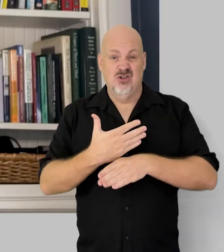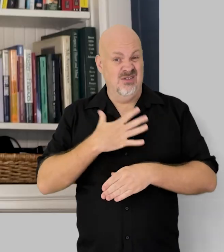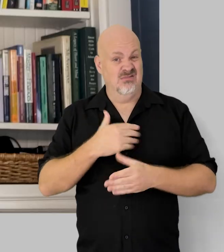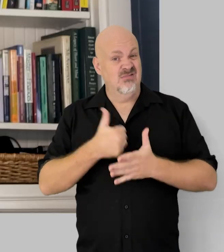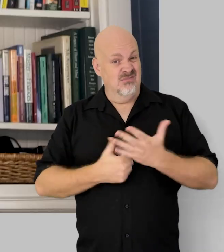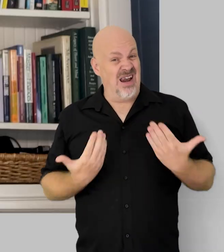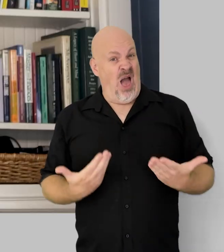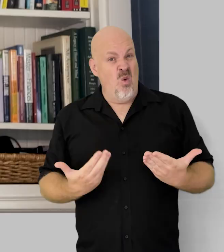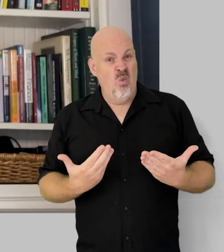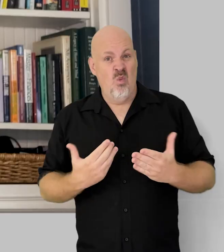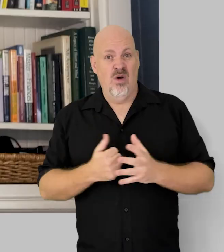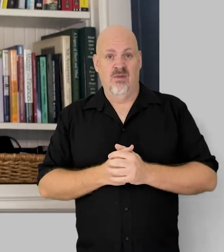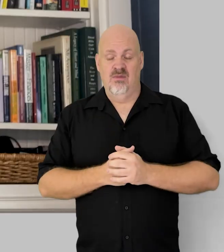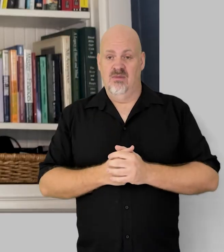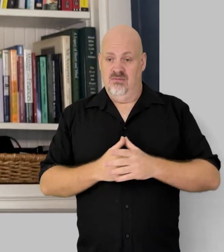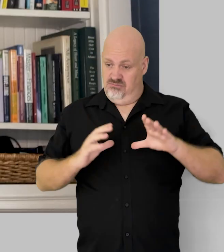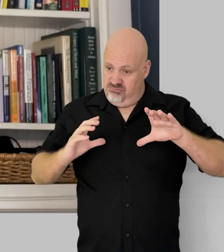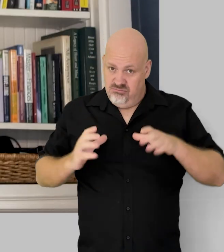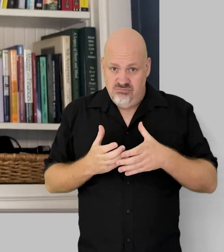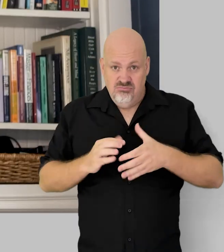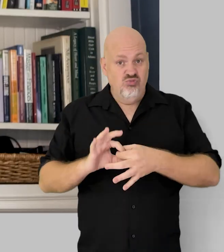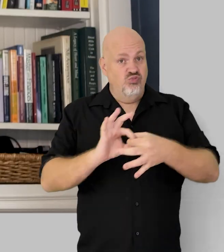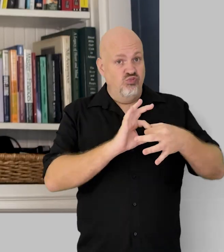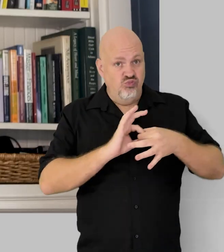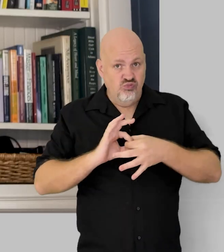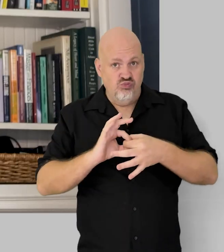the complex needs of this vulnerable population.